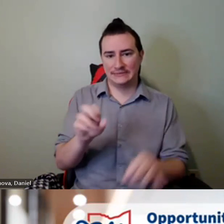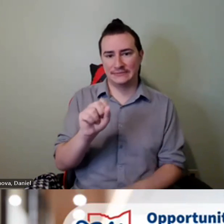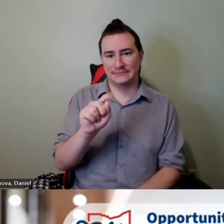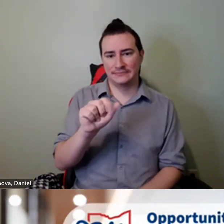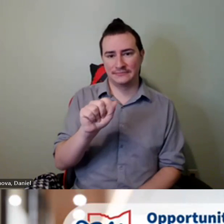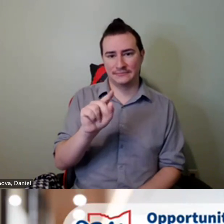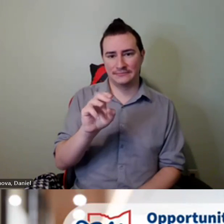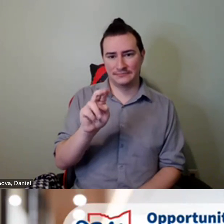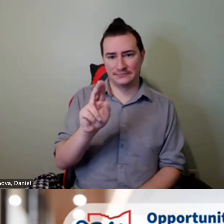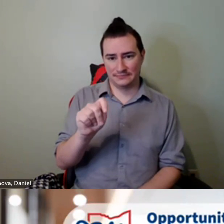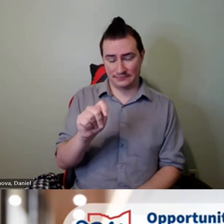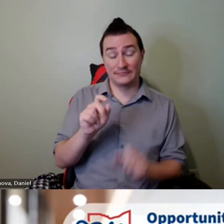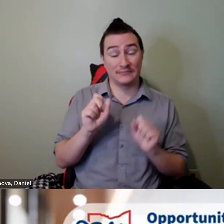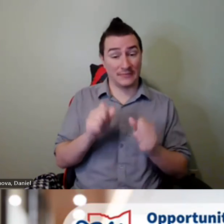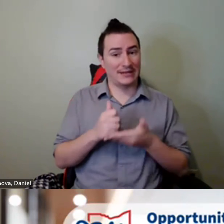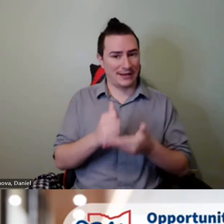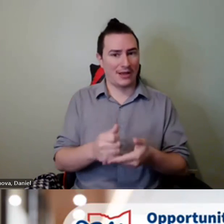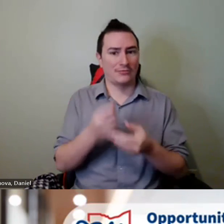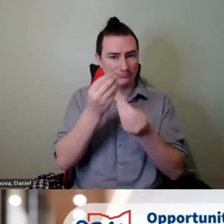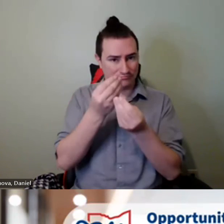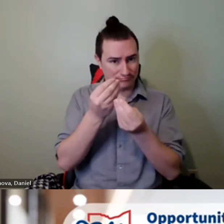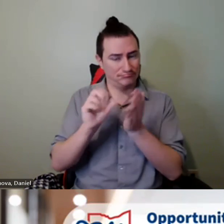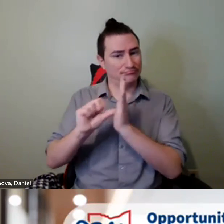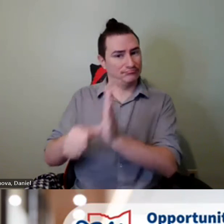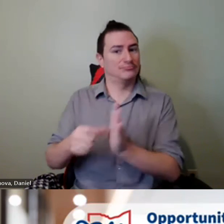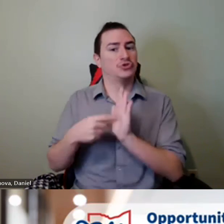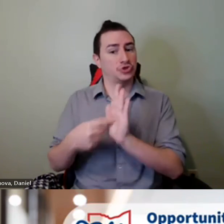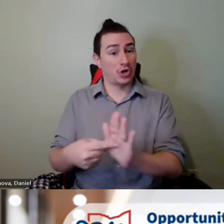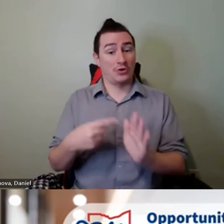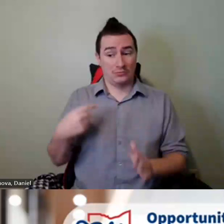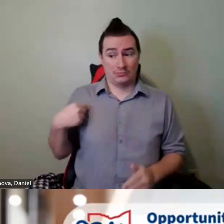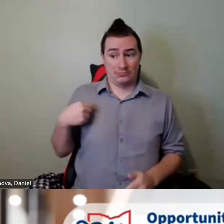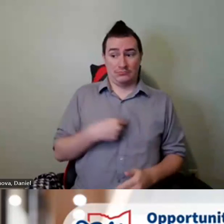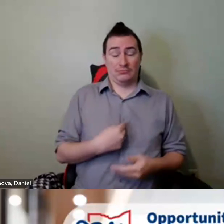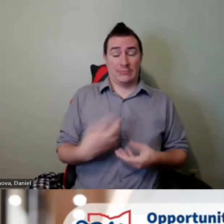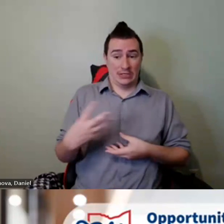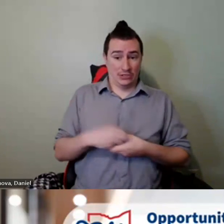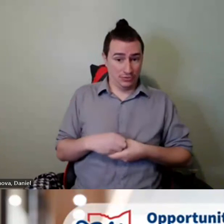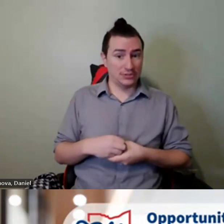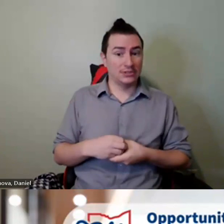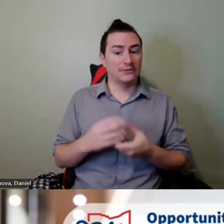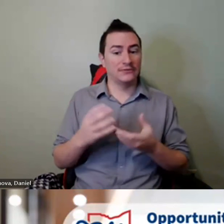that you are in inclusive employer and you want employers or employees to tell you what they need,